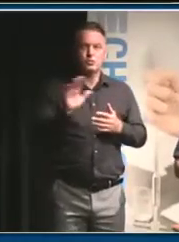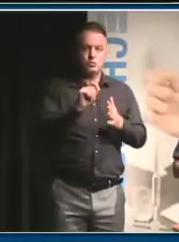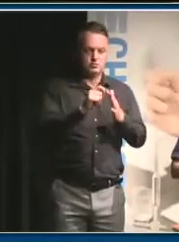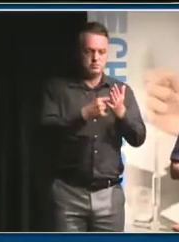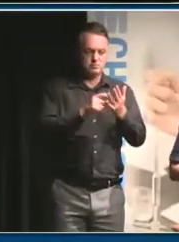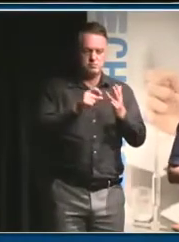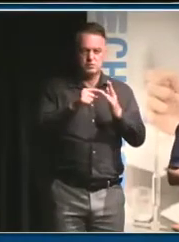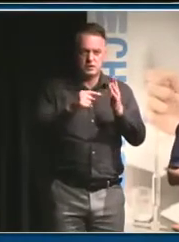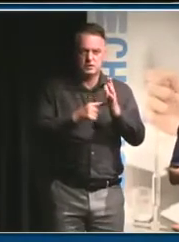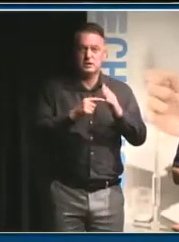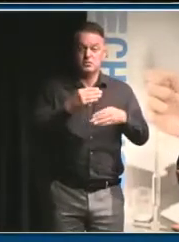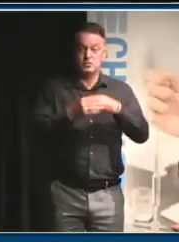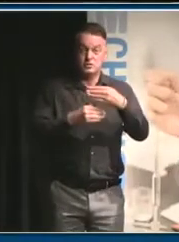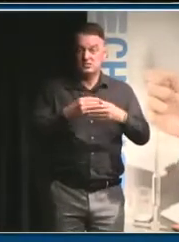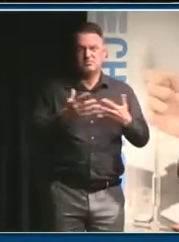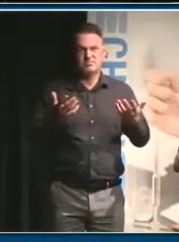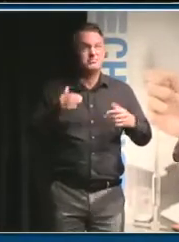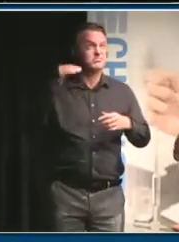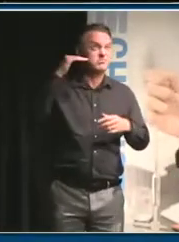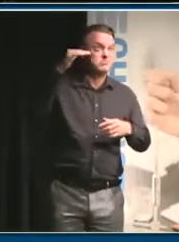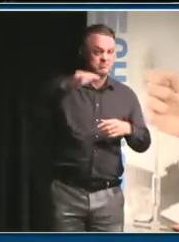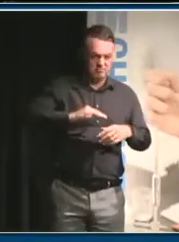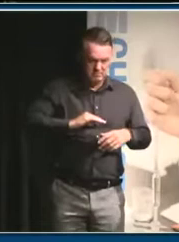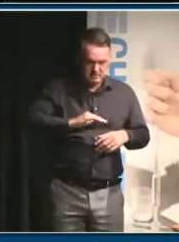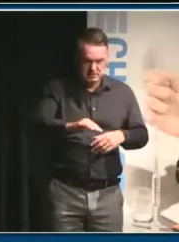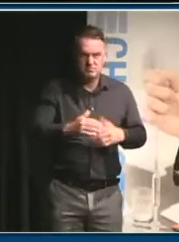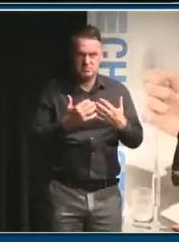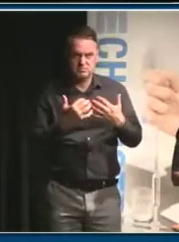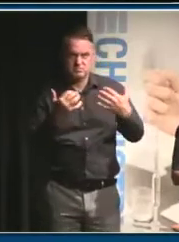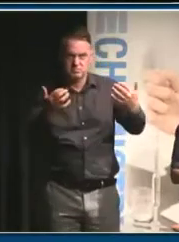have available us today. The ceiling tiles, the carpeting, the electronics. I would argue that